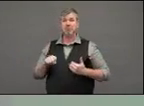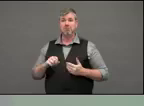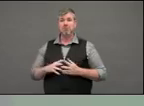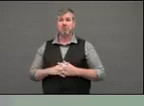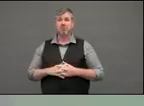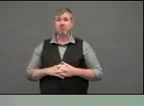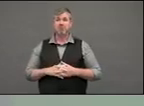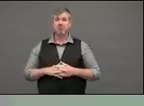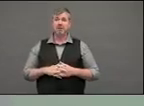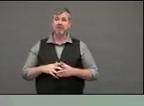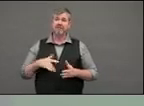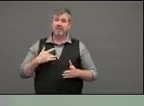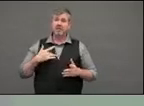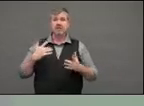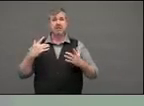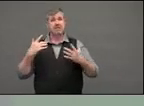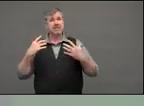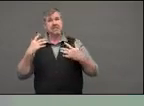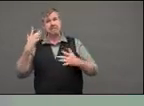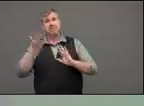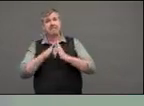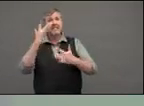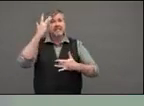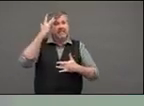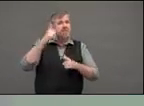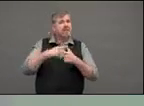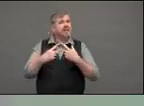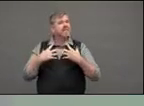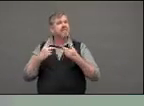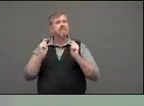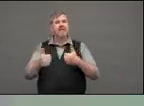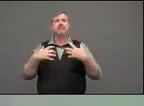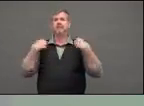who are elderly who have diabetes or any other